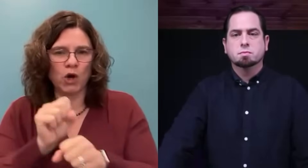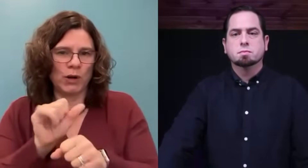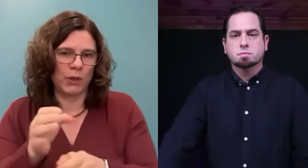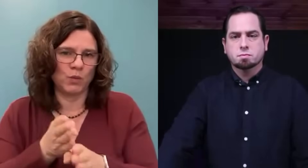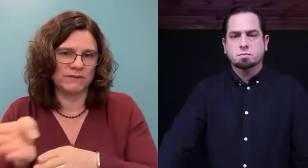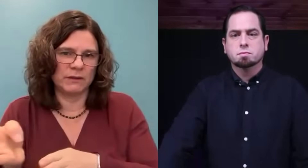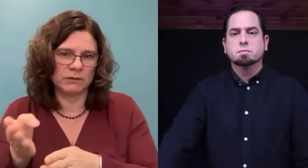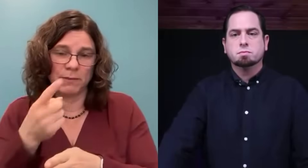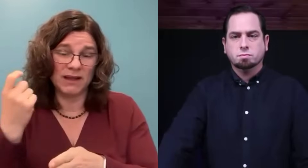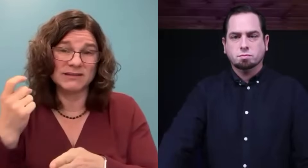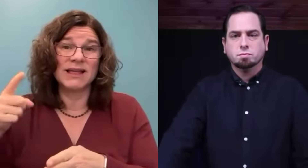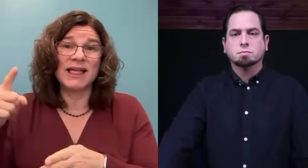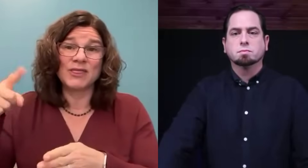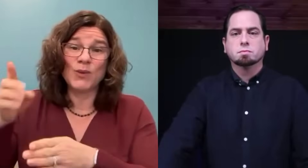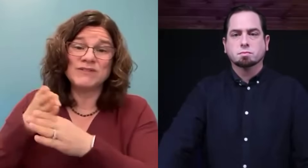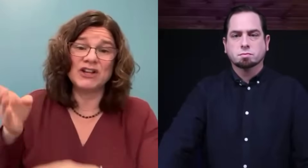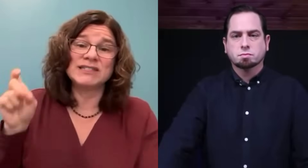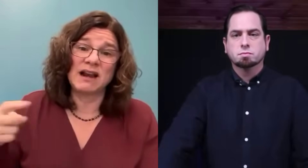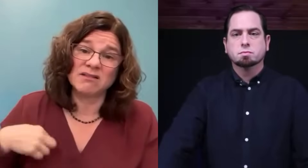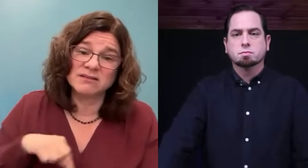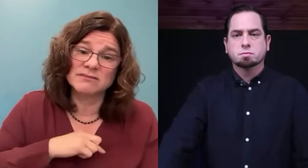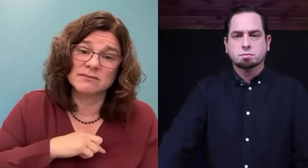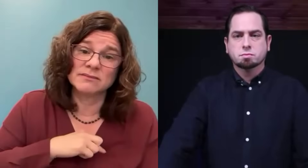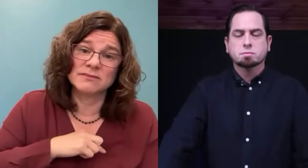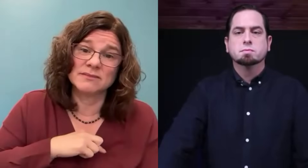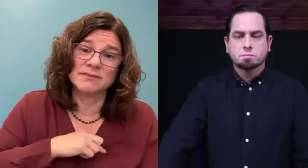who want to work in these fields because those fields need us.